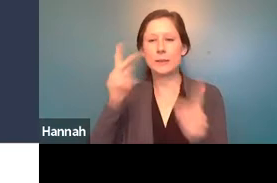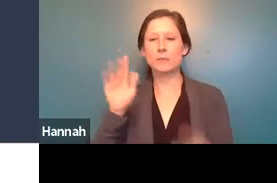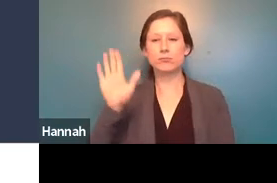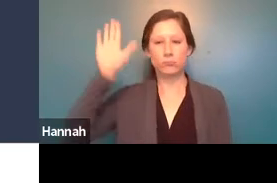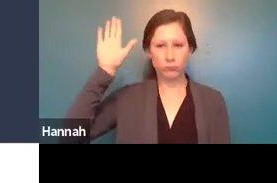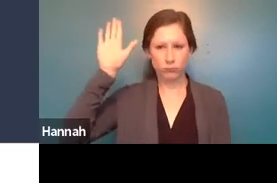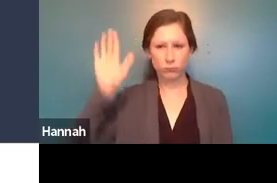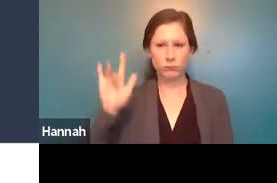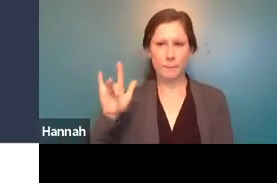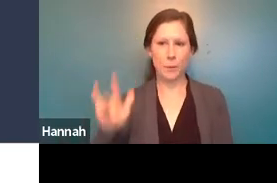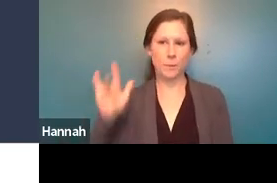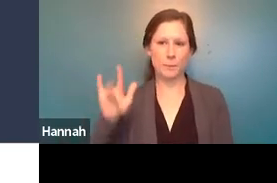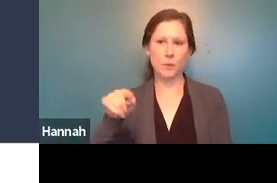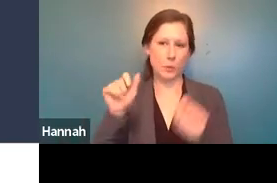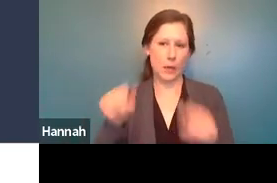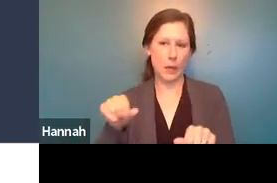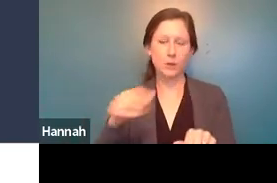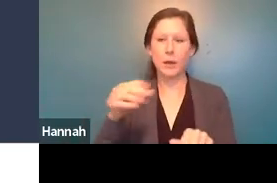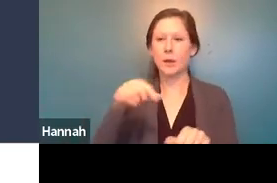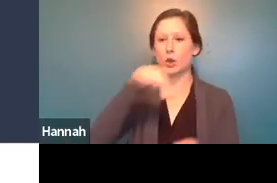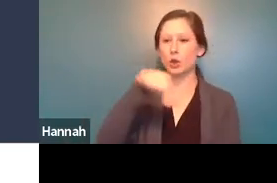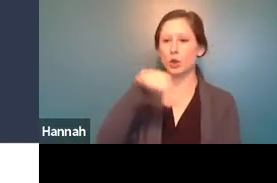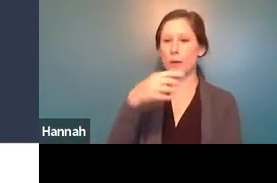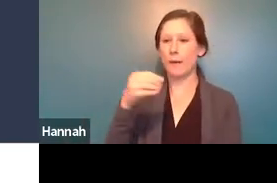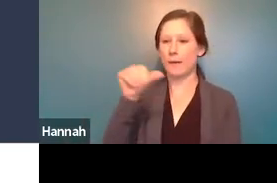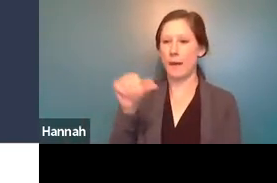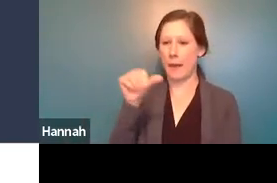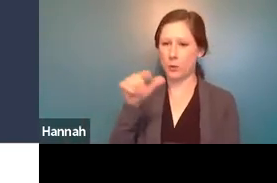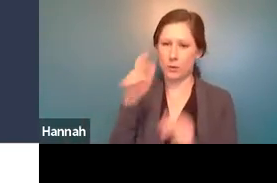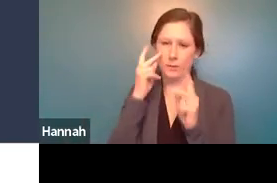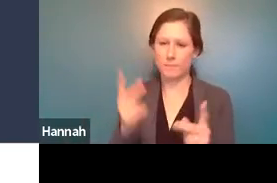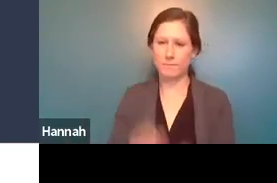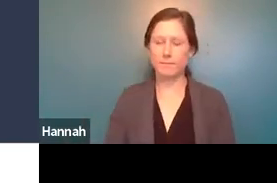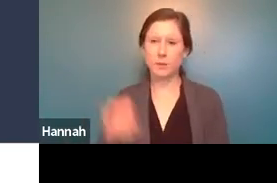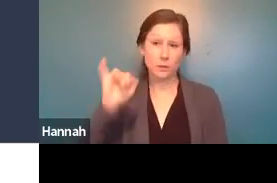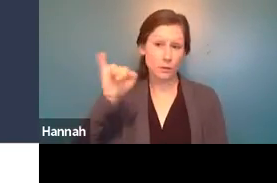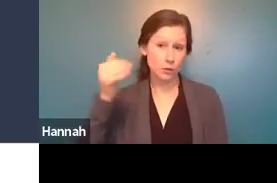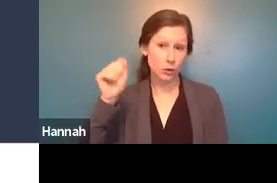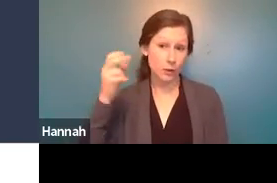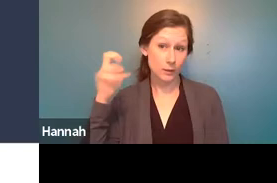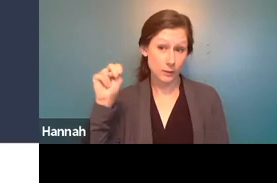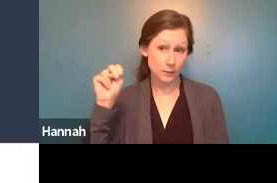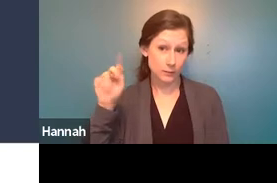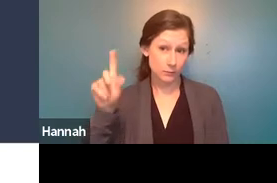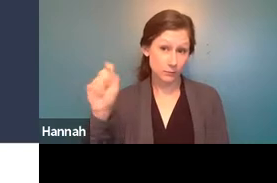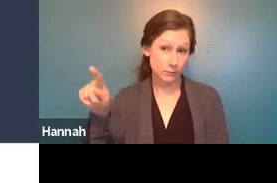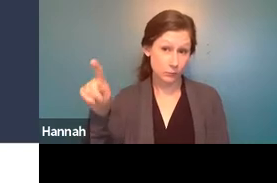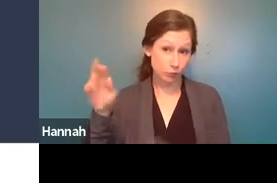and there's a QA there. So Jason, are you out there? Jason: Yeah, I'm out here.